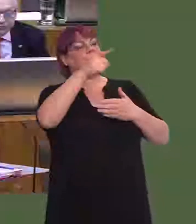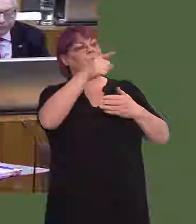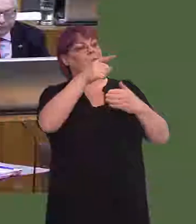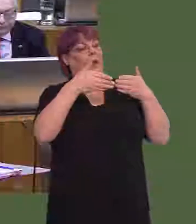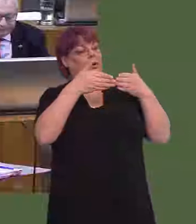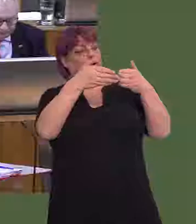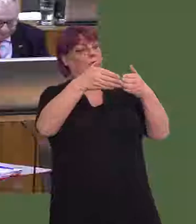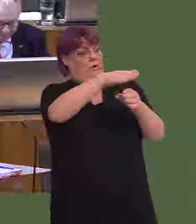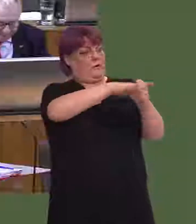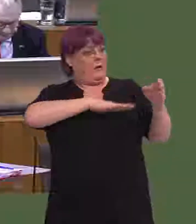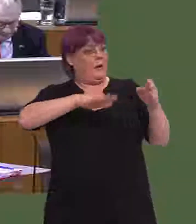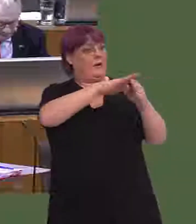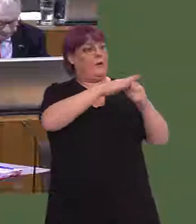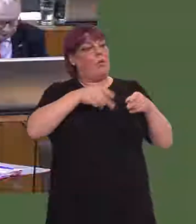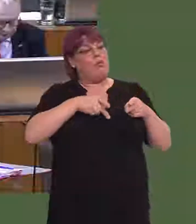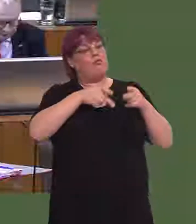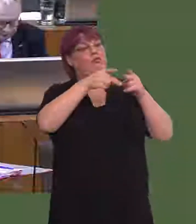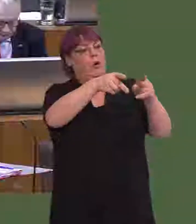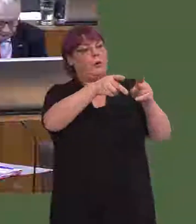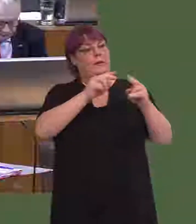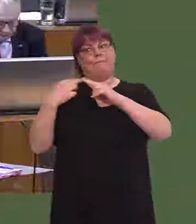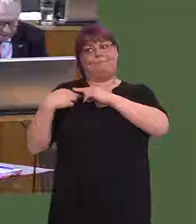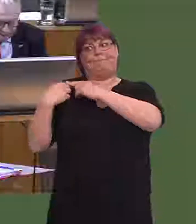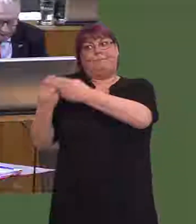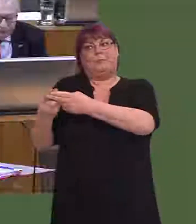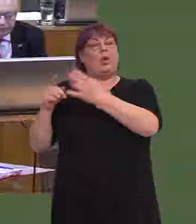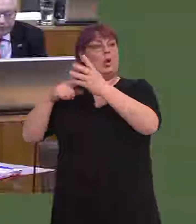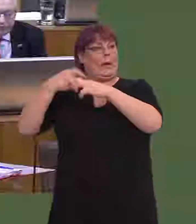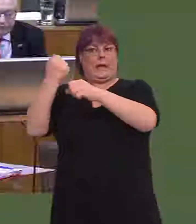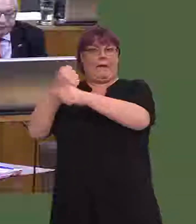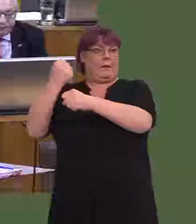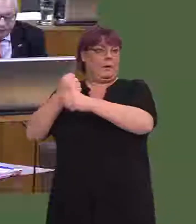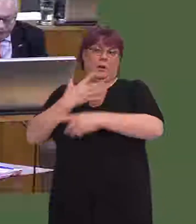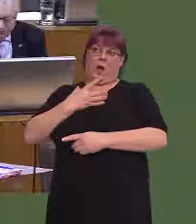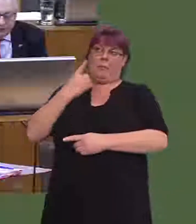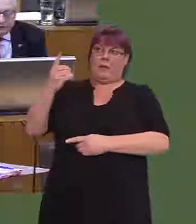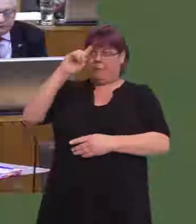such as customs are matters for the UK Government, not for us. It's for them to spend the money if that kind of Brexit is what they want.